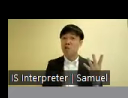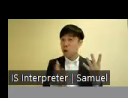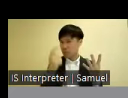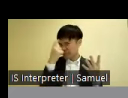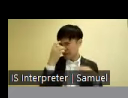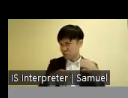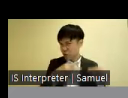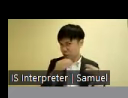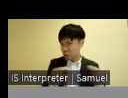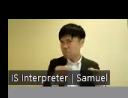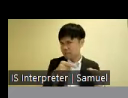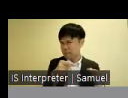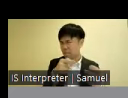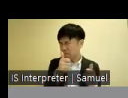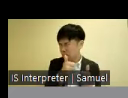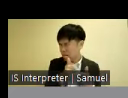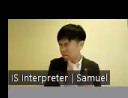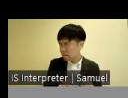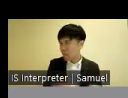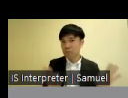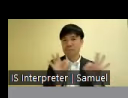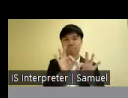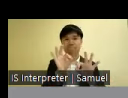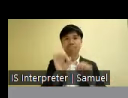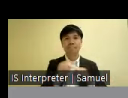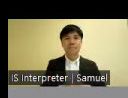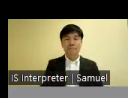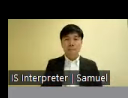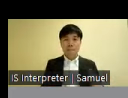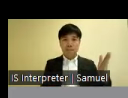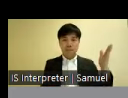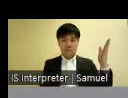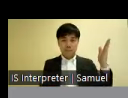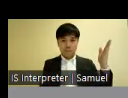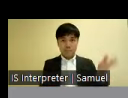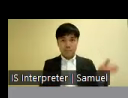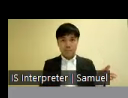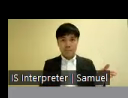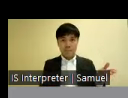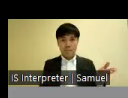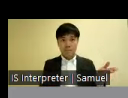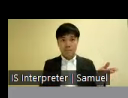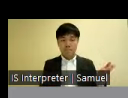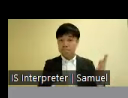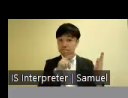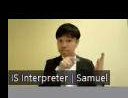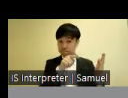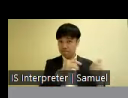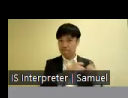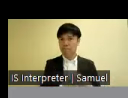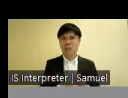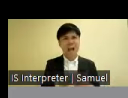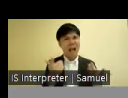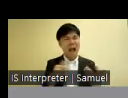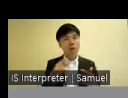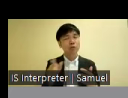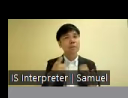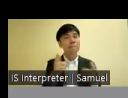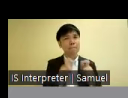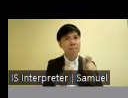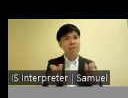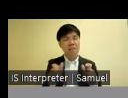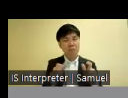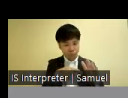Now, we see the pledge reads: Entity, support to the asylum capacity Support Group Mechanism.